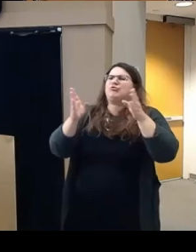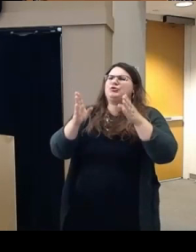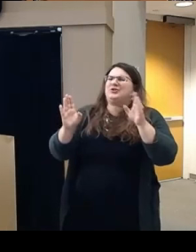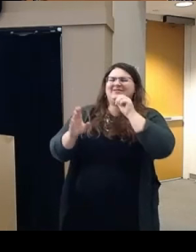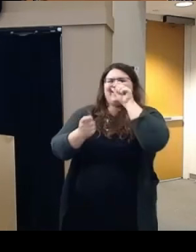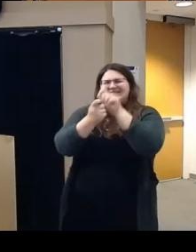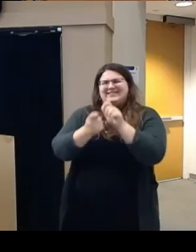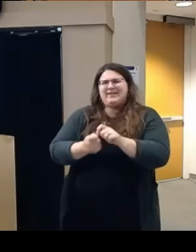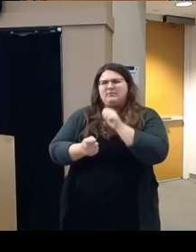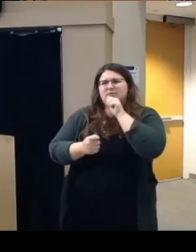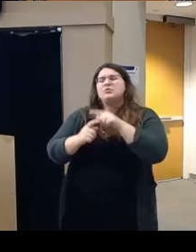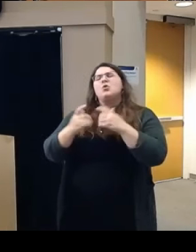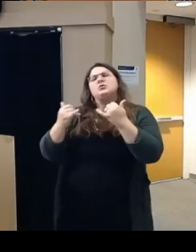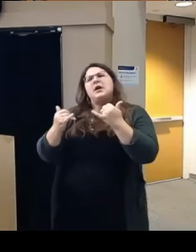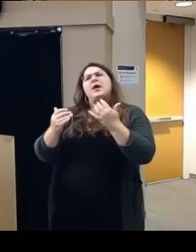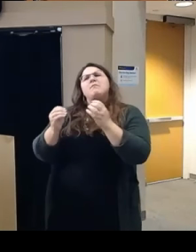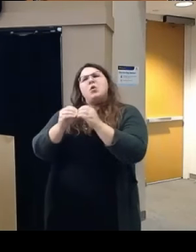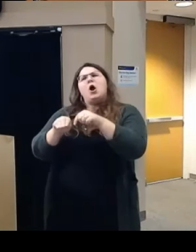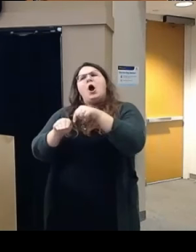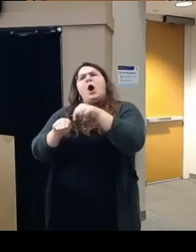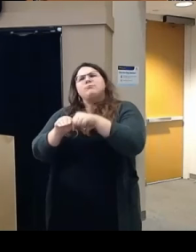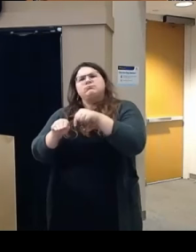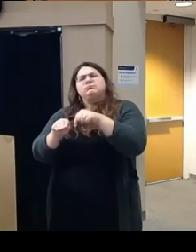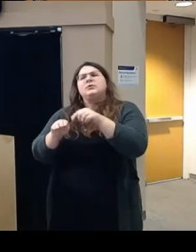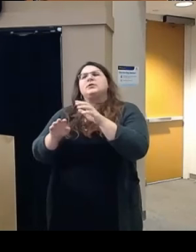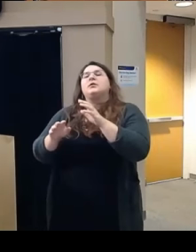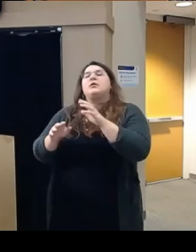about some of the advantages to using the functionality that comes with the module um